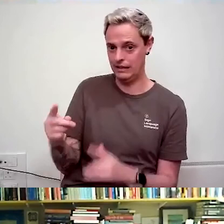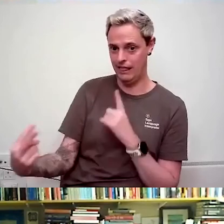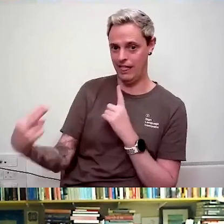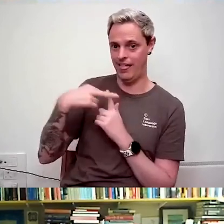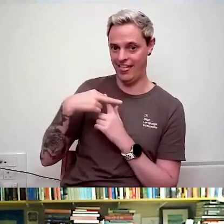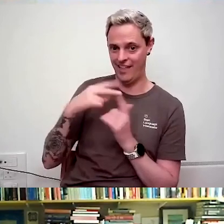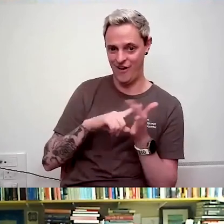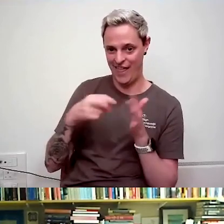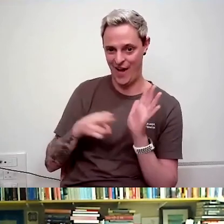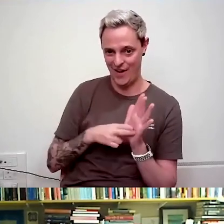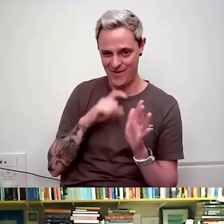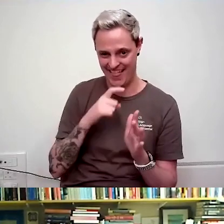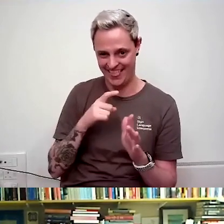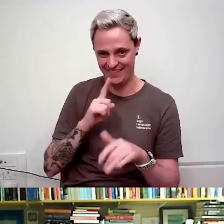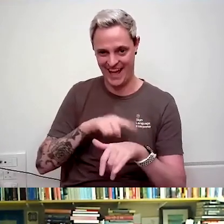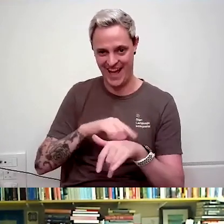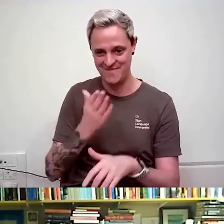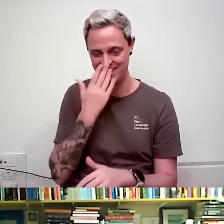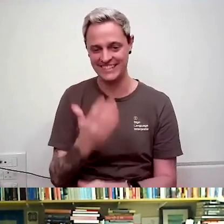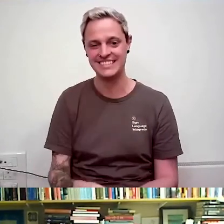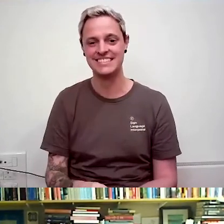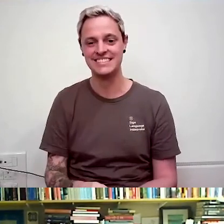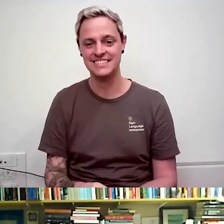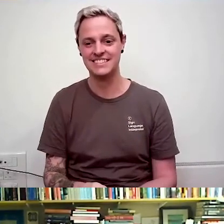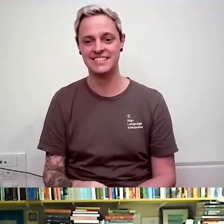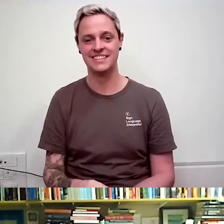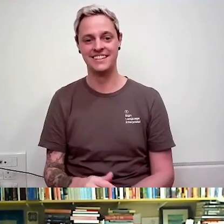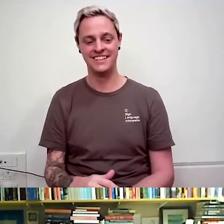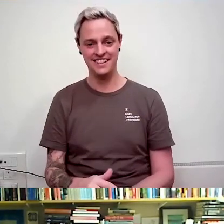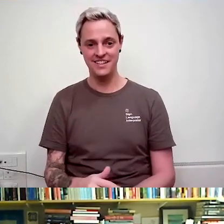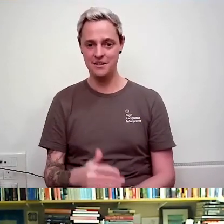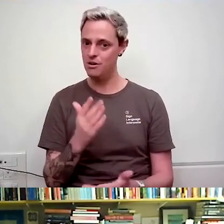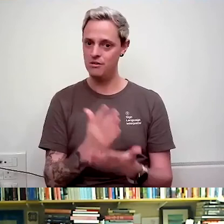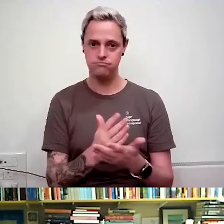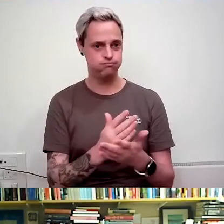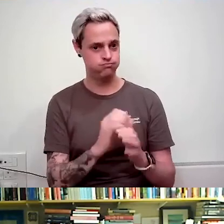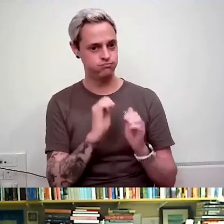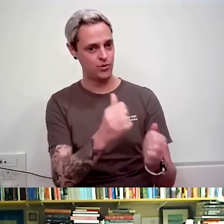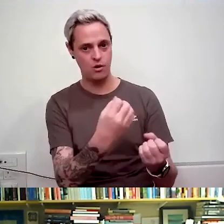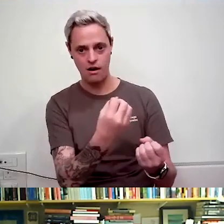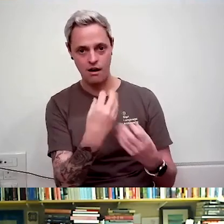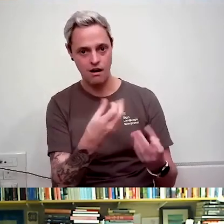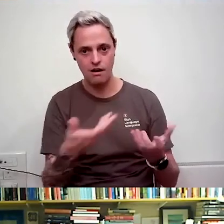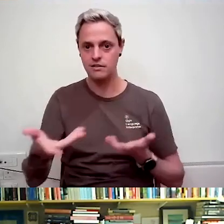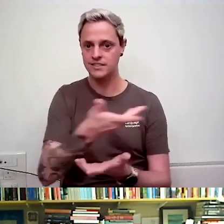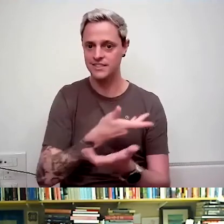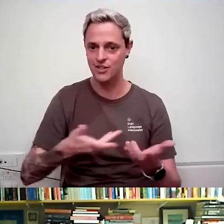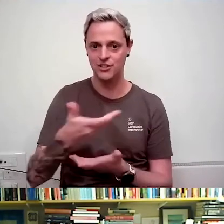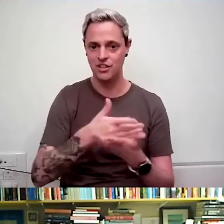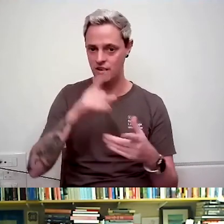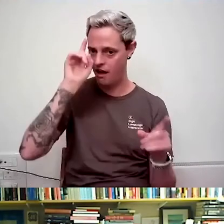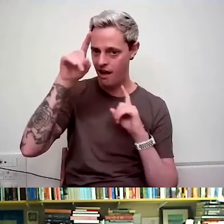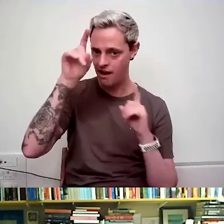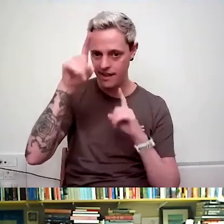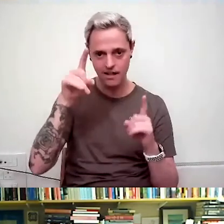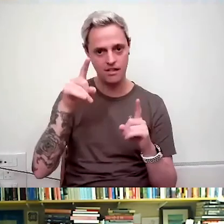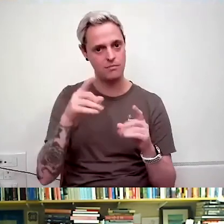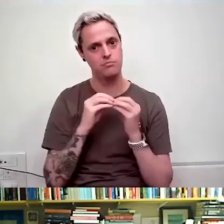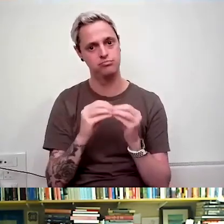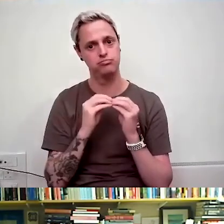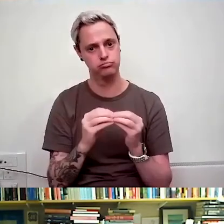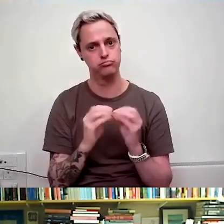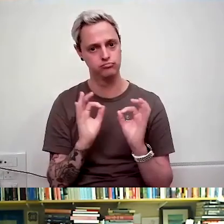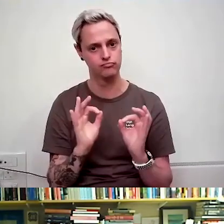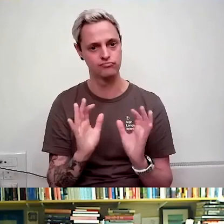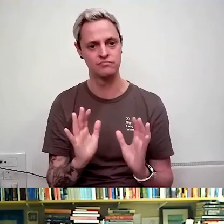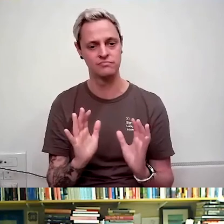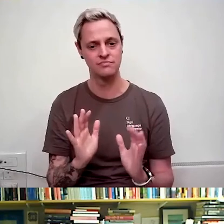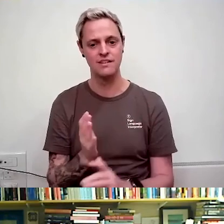running over. It has been a really rich discussion and I know that you definitely given us